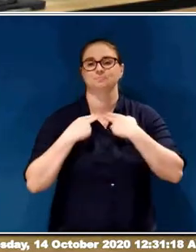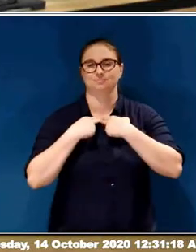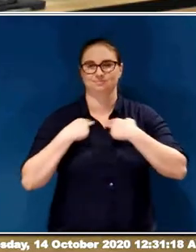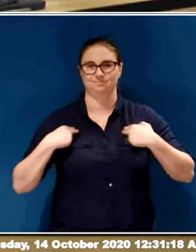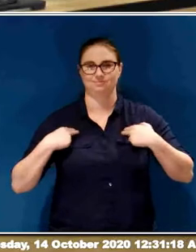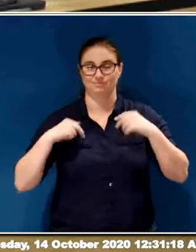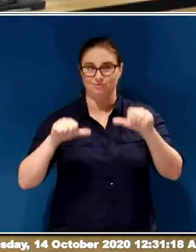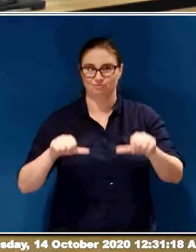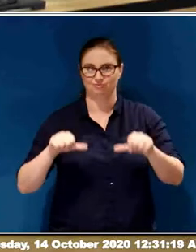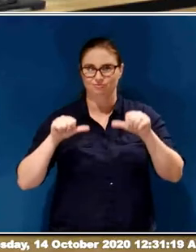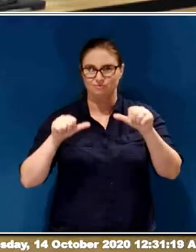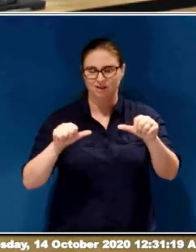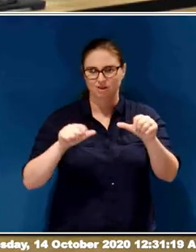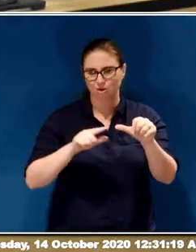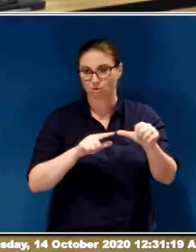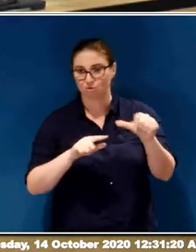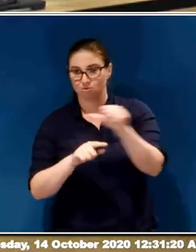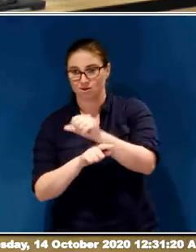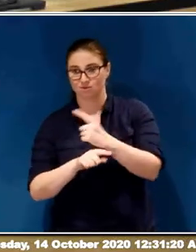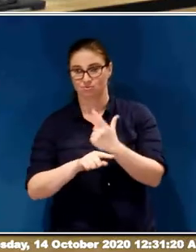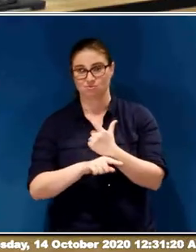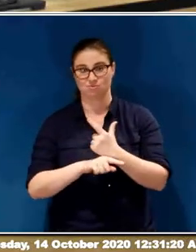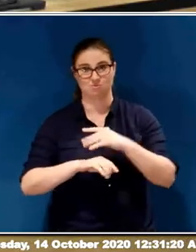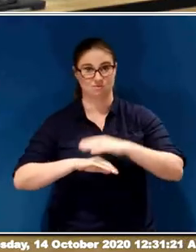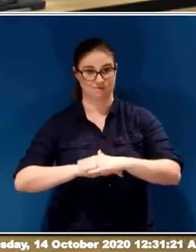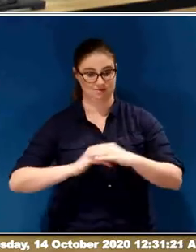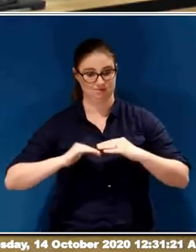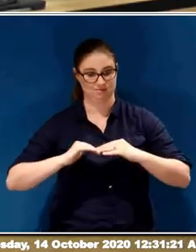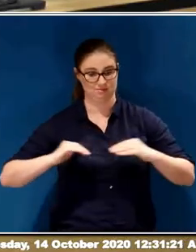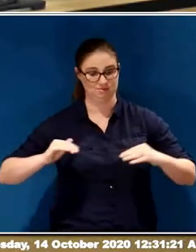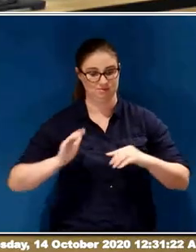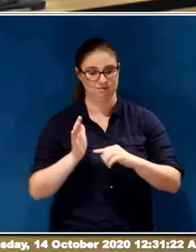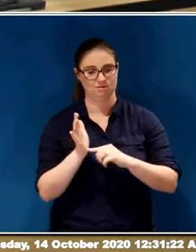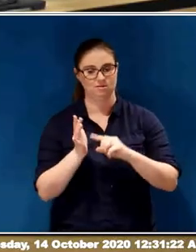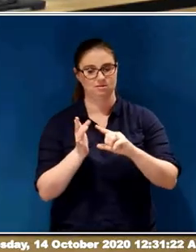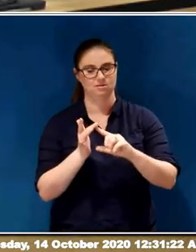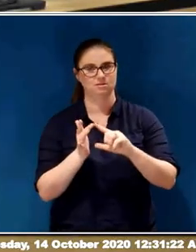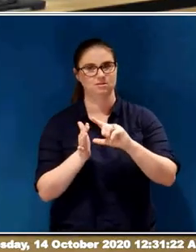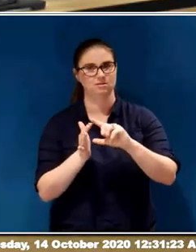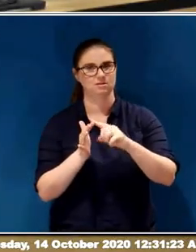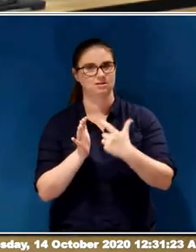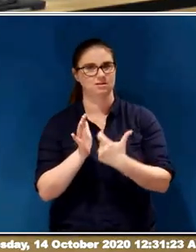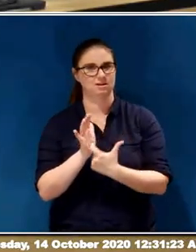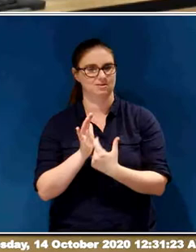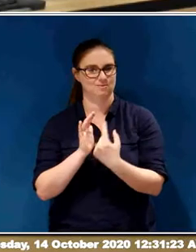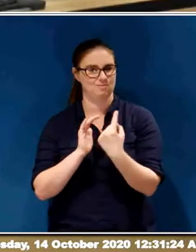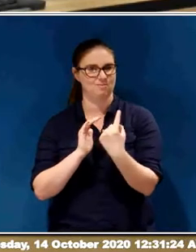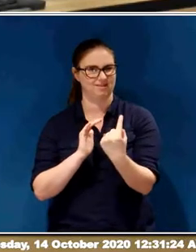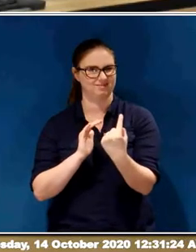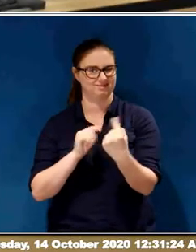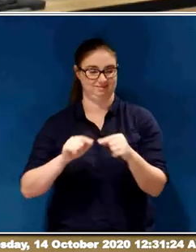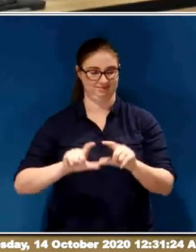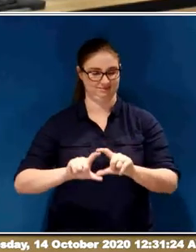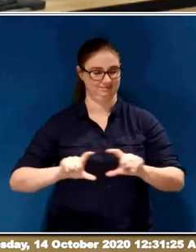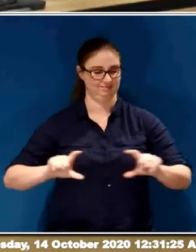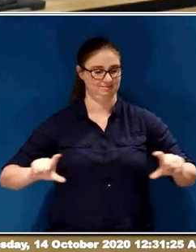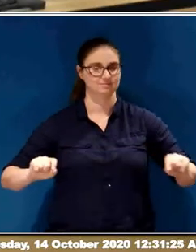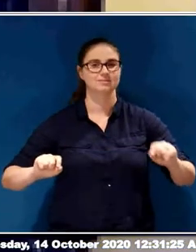DR de BRUIN: Sure. Tier 1 as represented in this graphic is the green section. These are the core instructional practices that